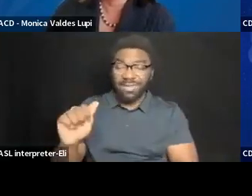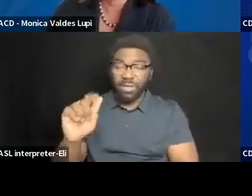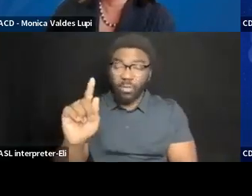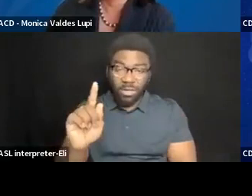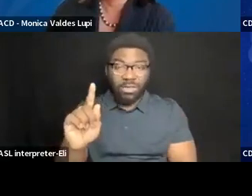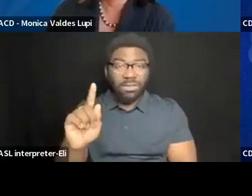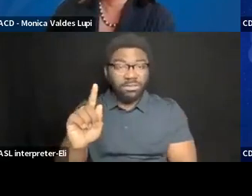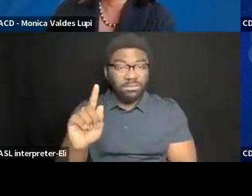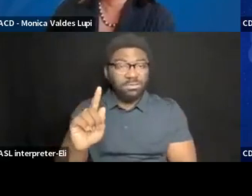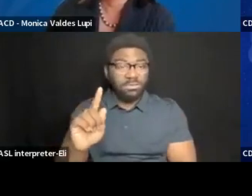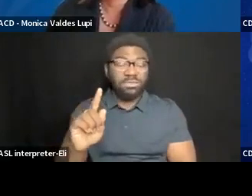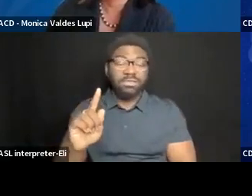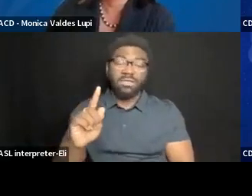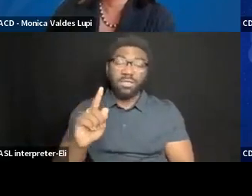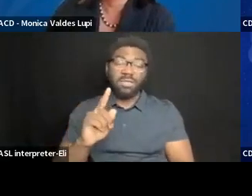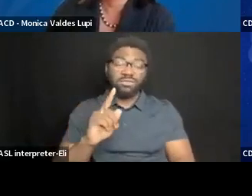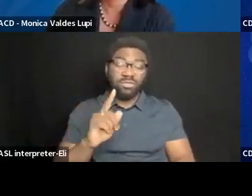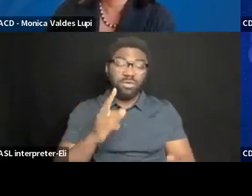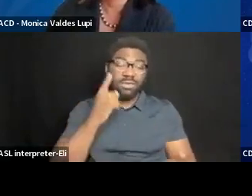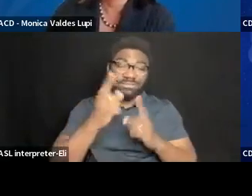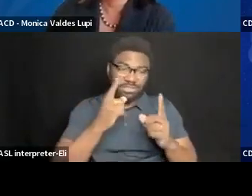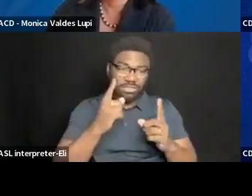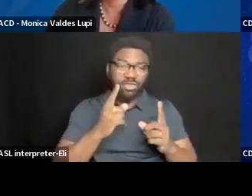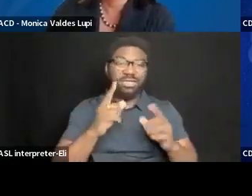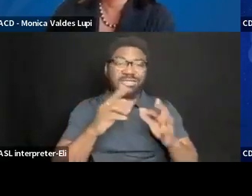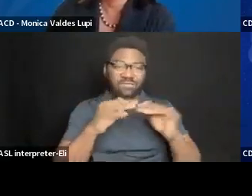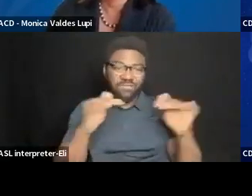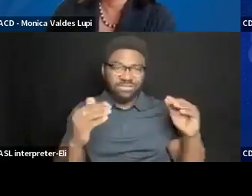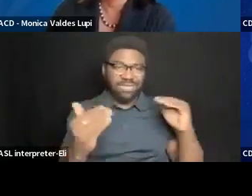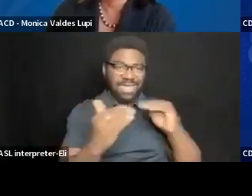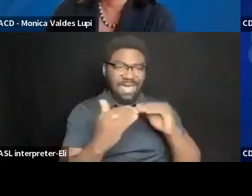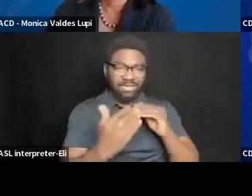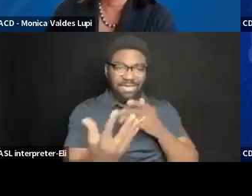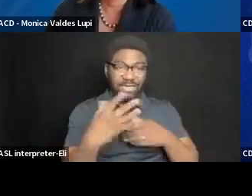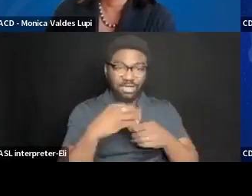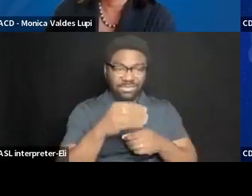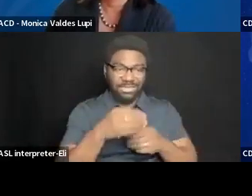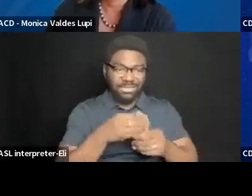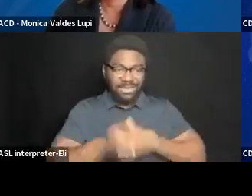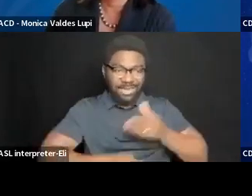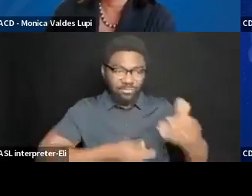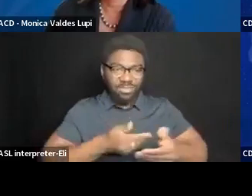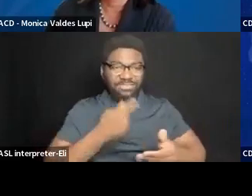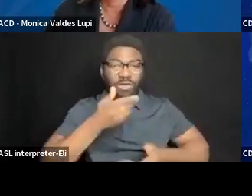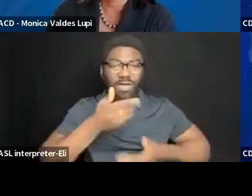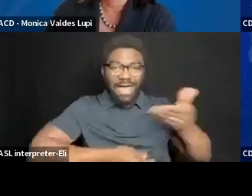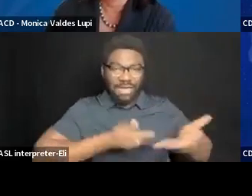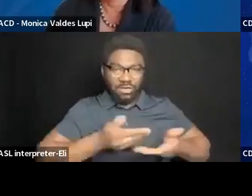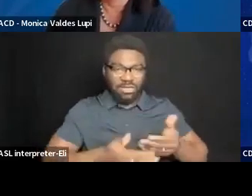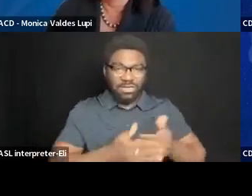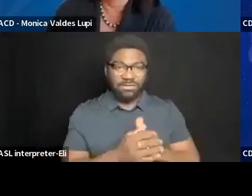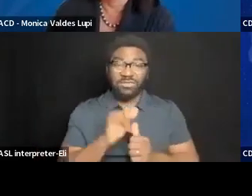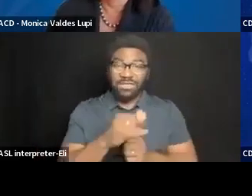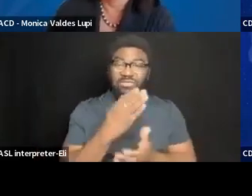and inclusion in the hiring. So that's one aspect of it. Regarding thinking about those communities, this is where our work